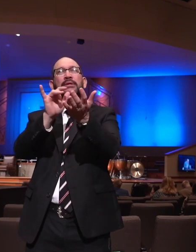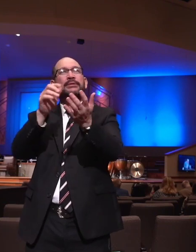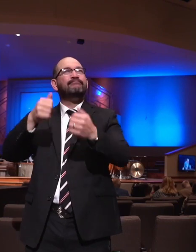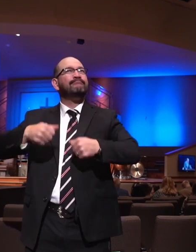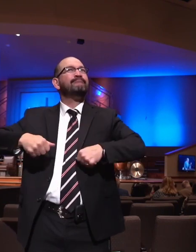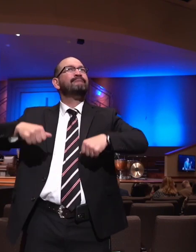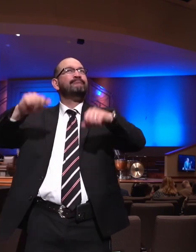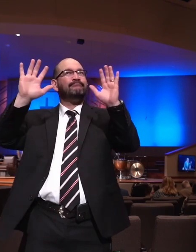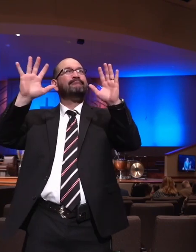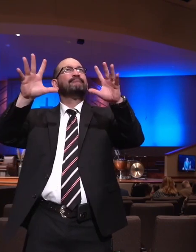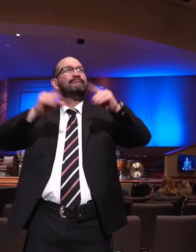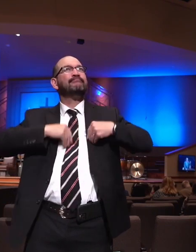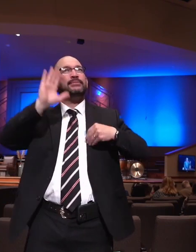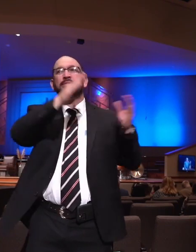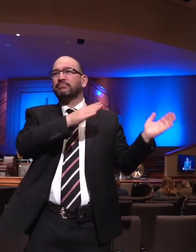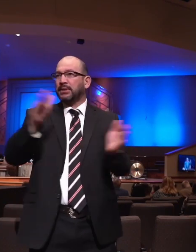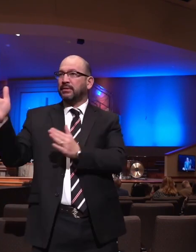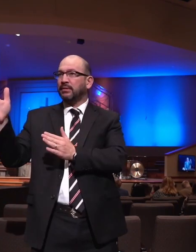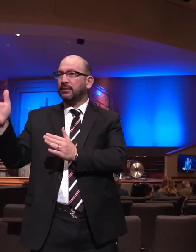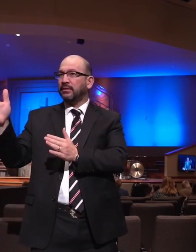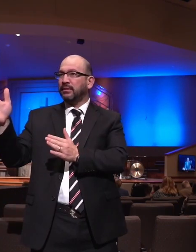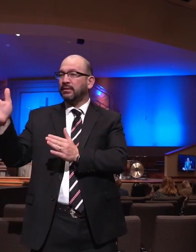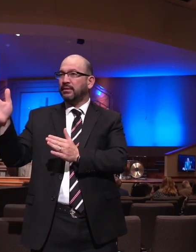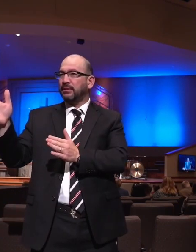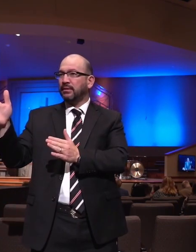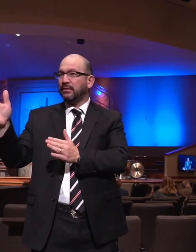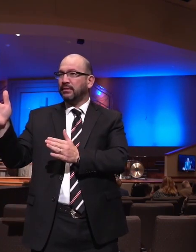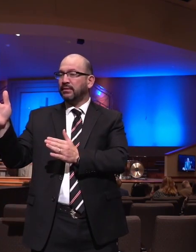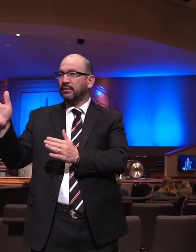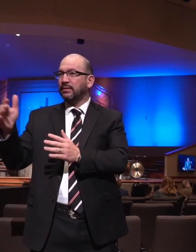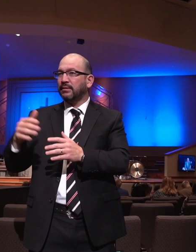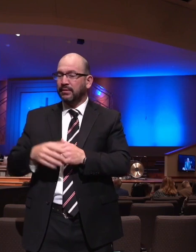appointments now listen to this need